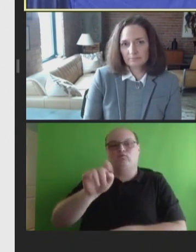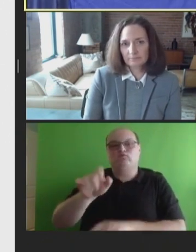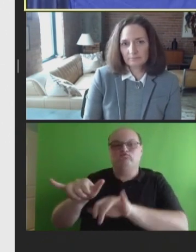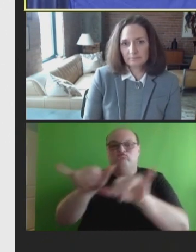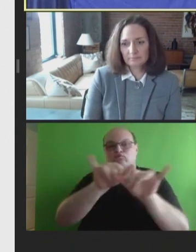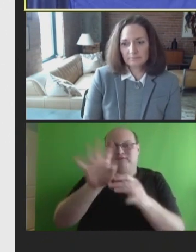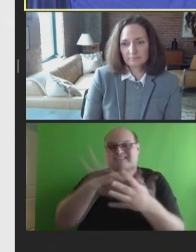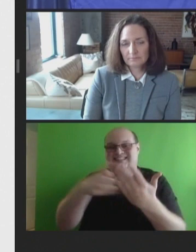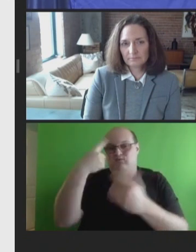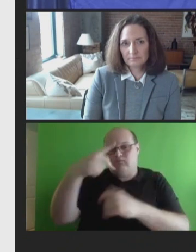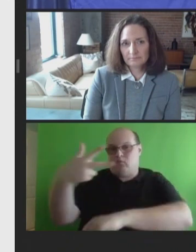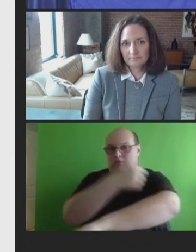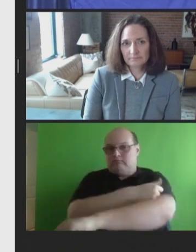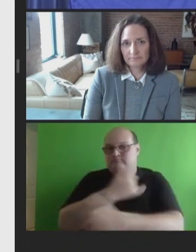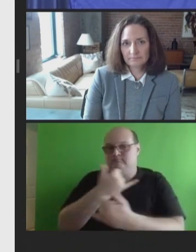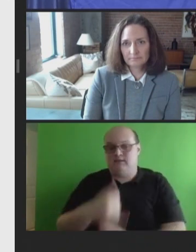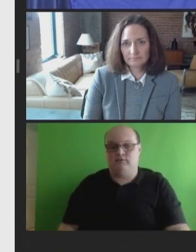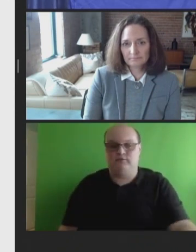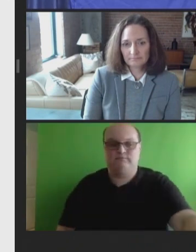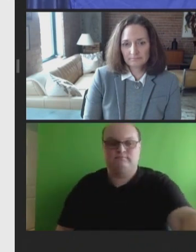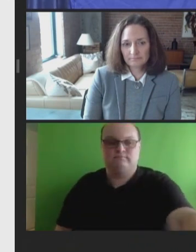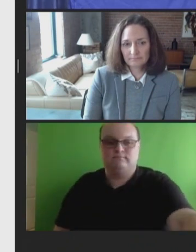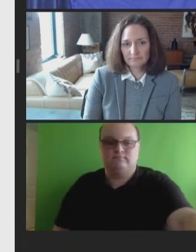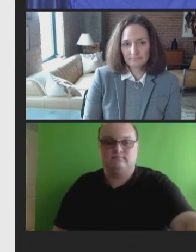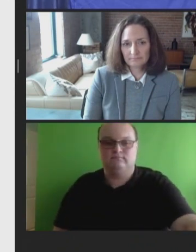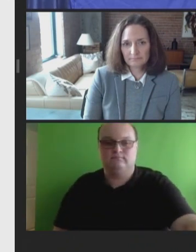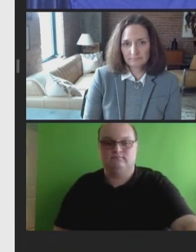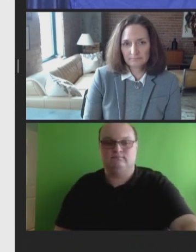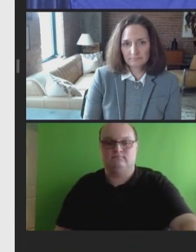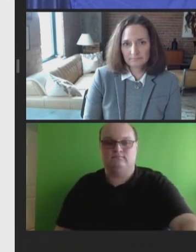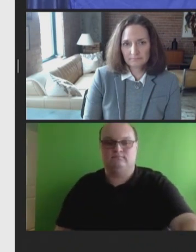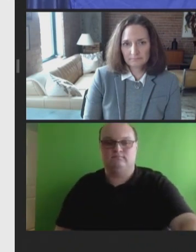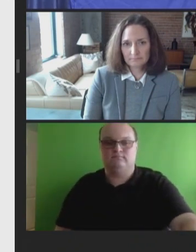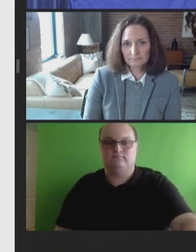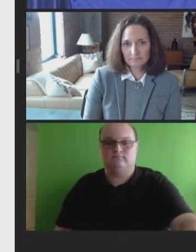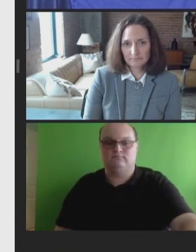Jeff Duchin: Thank you. That's helpful. Do you anticipate any